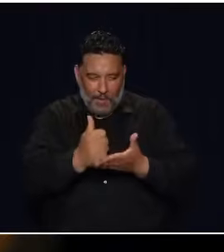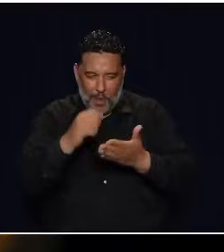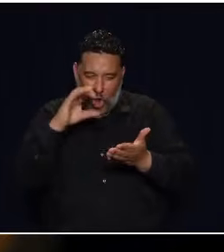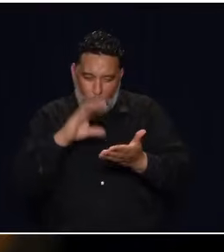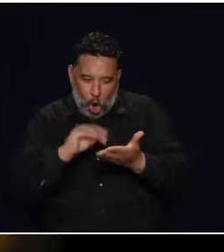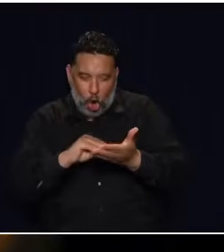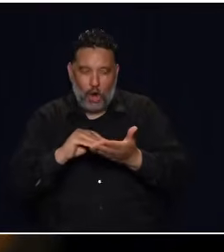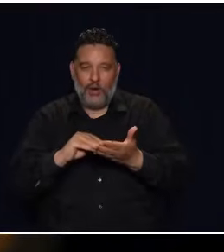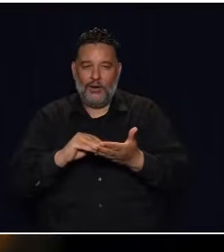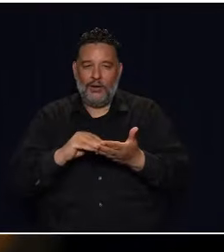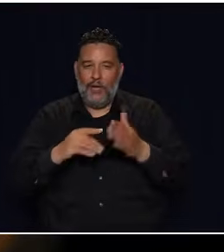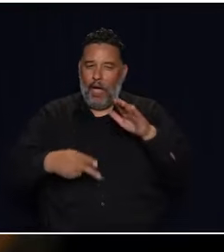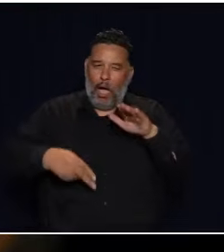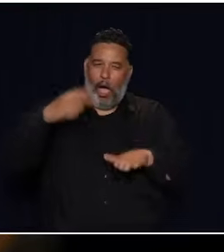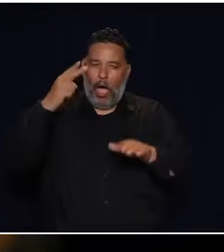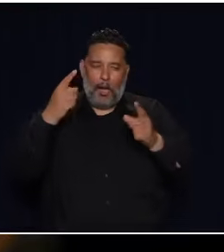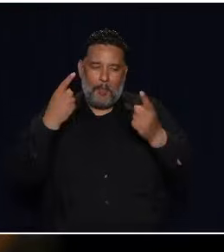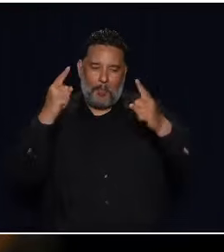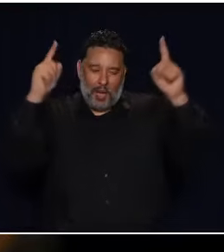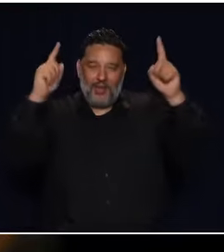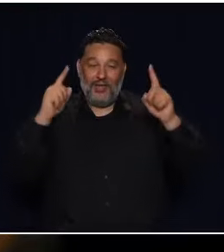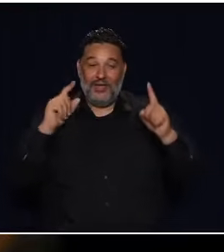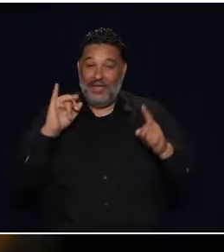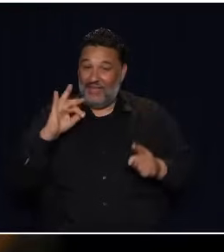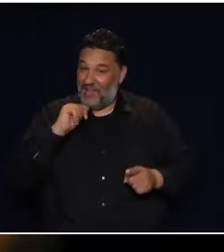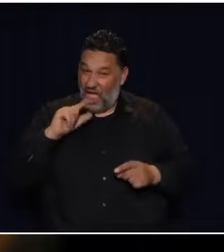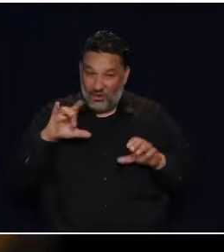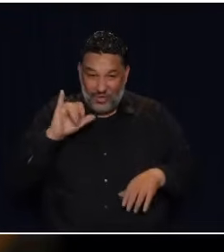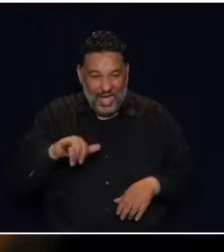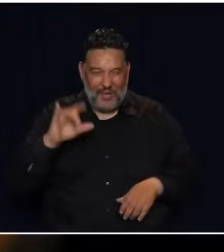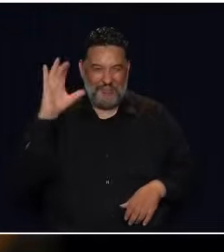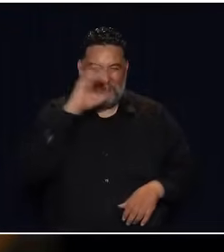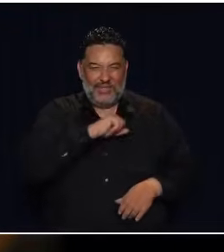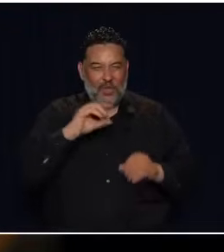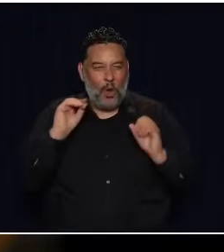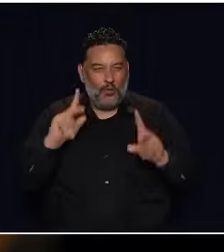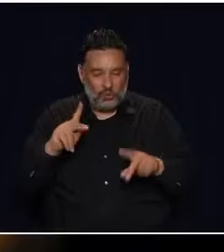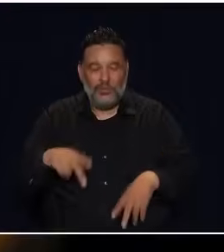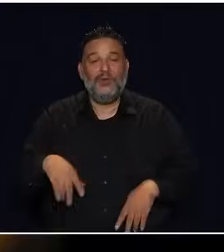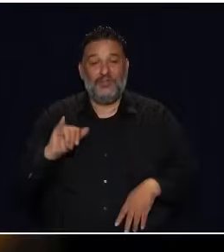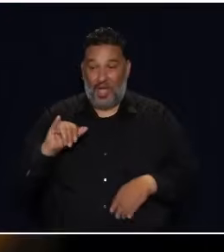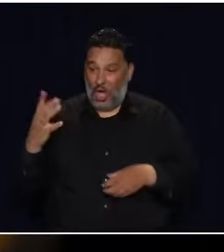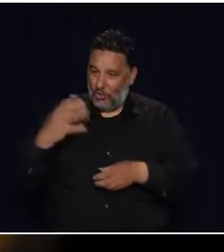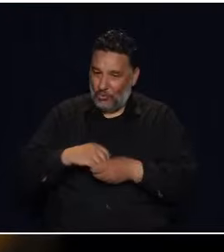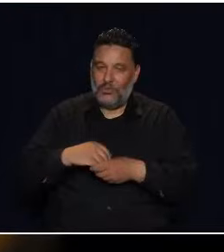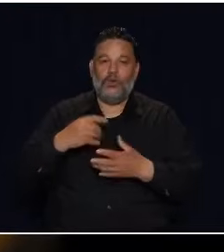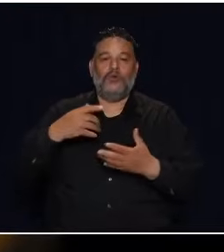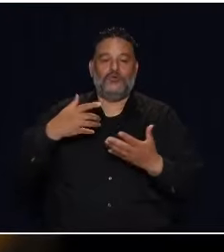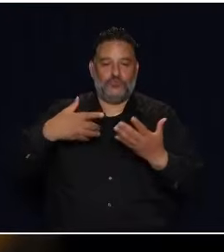LEARN. IF THAT IS NOT OUR FOCUS EVERY DAY TO HELP OUR STUDENTS LEARN